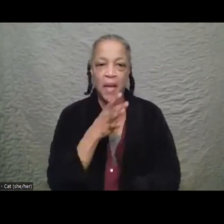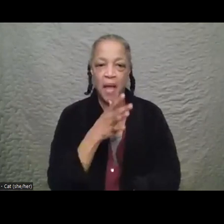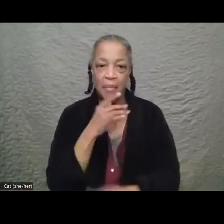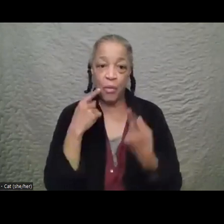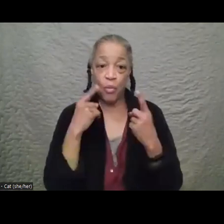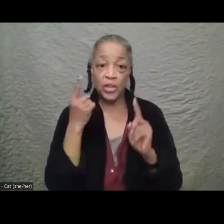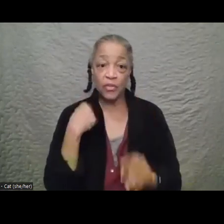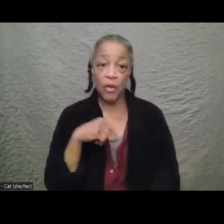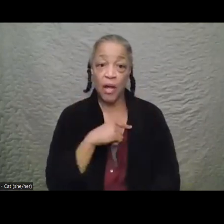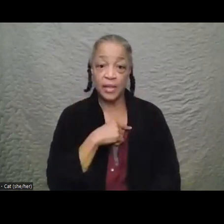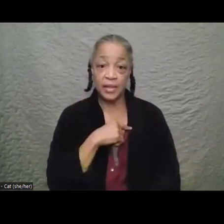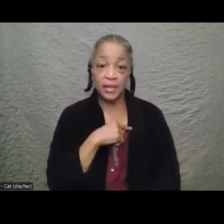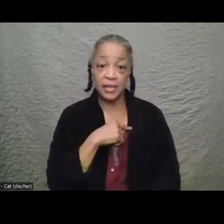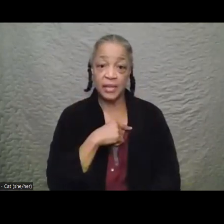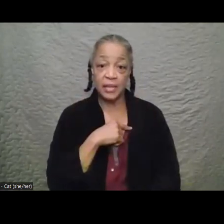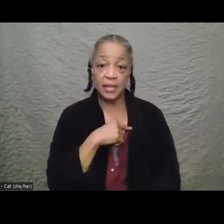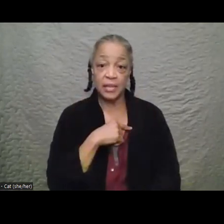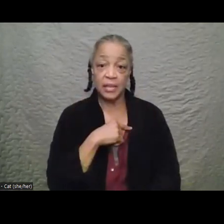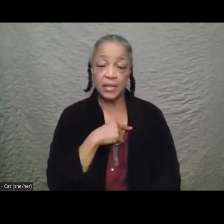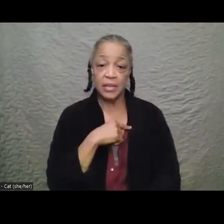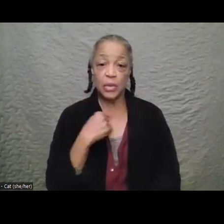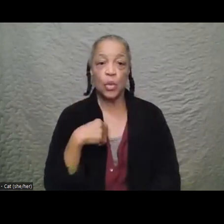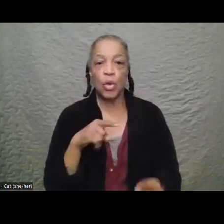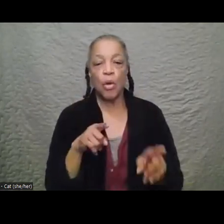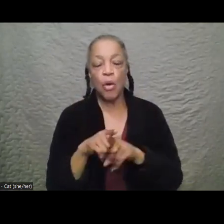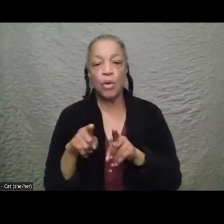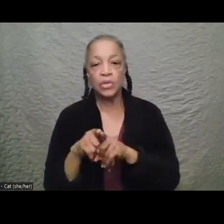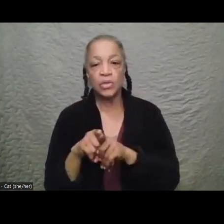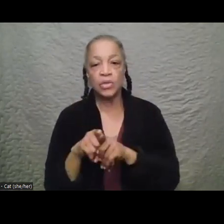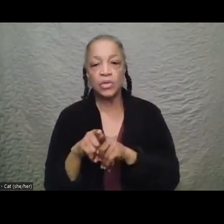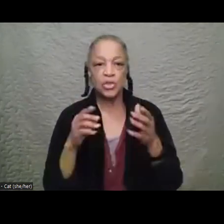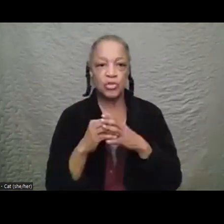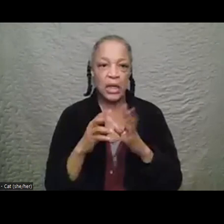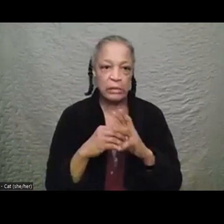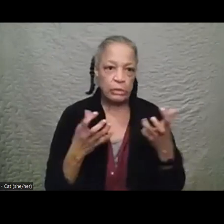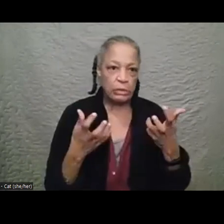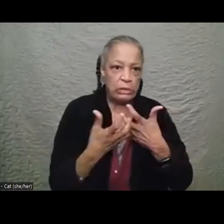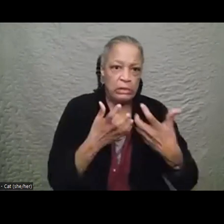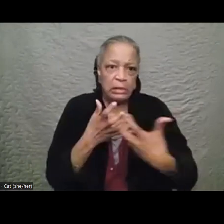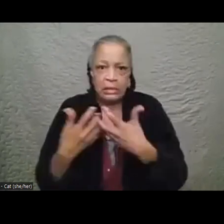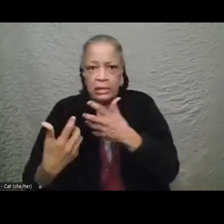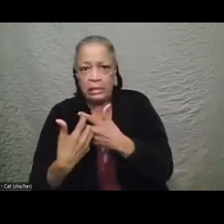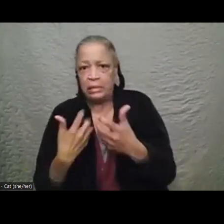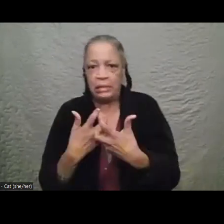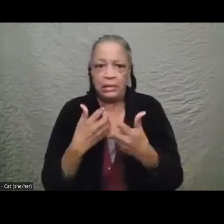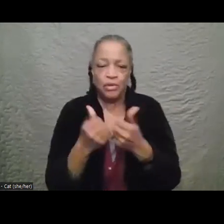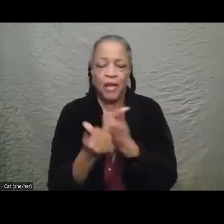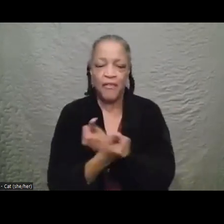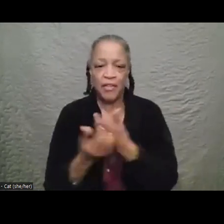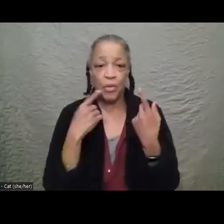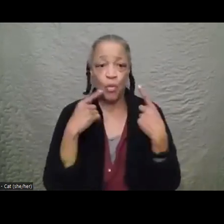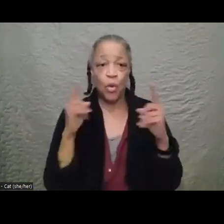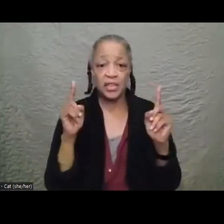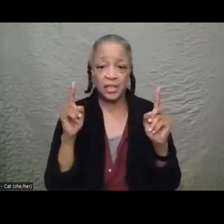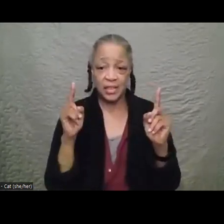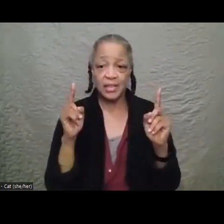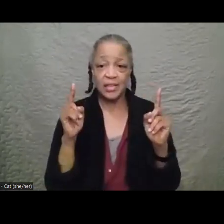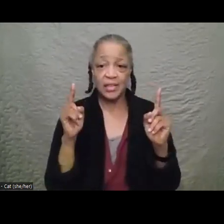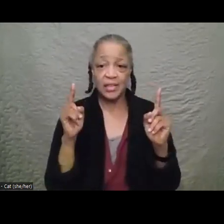We are also often times getting the pieces together so it works.